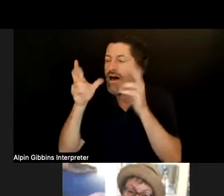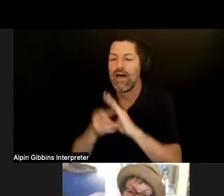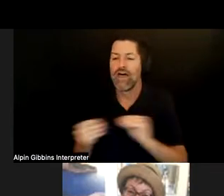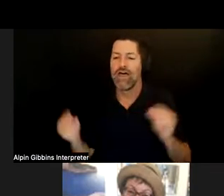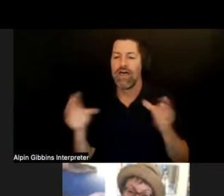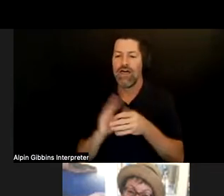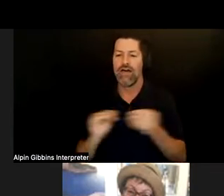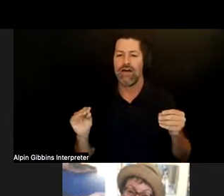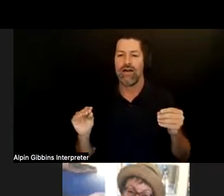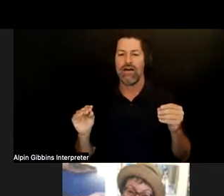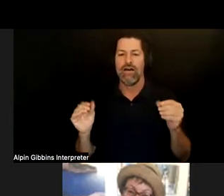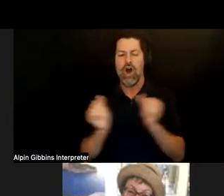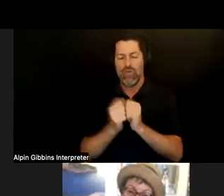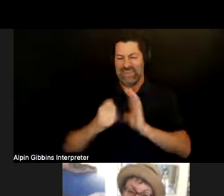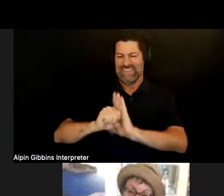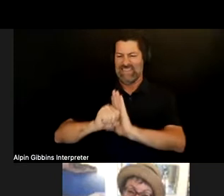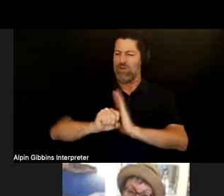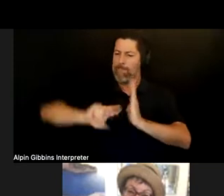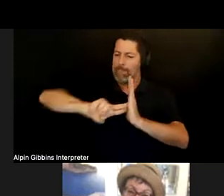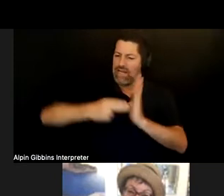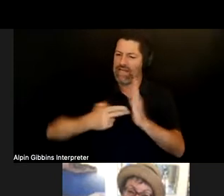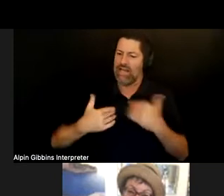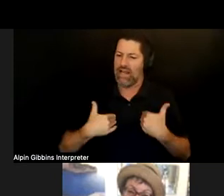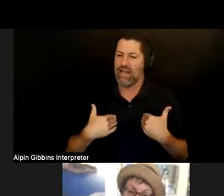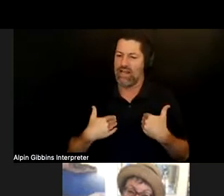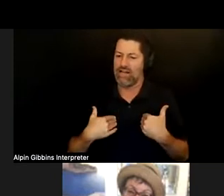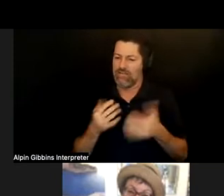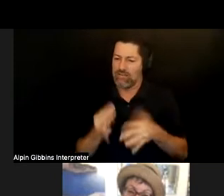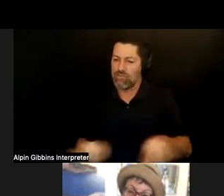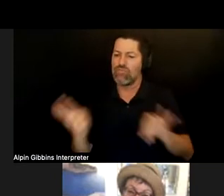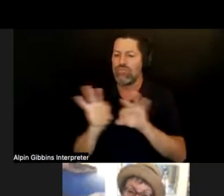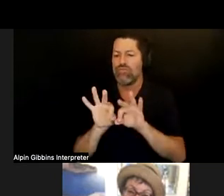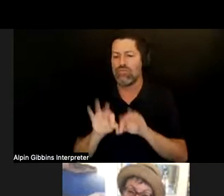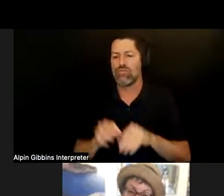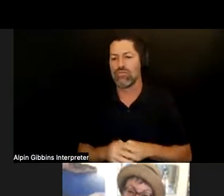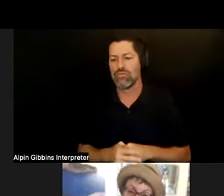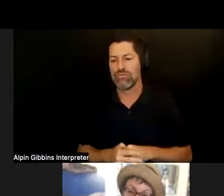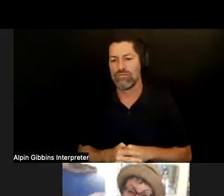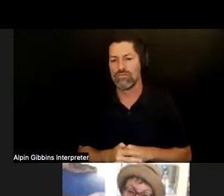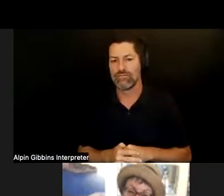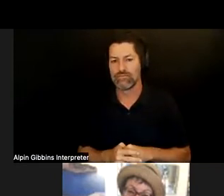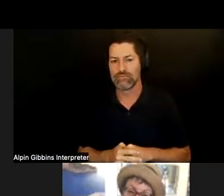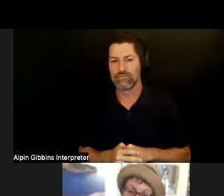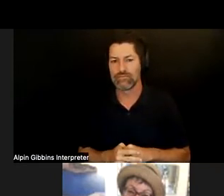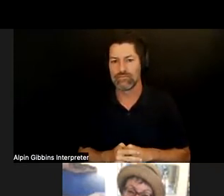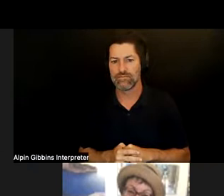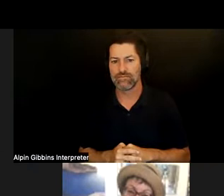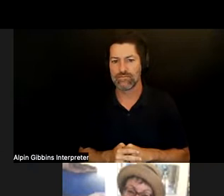19:28:51 of this kind of symbolic resonance in that. And you actually kind of implied